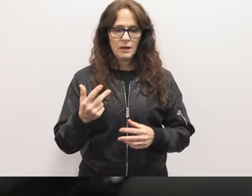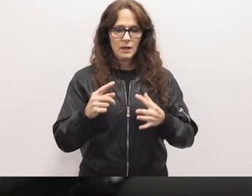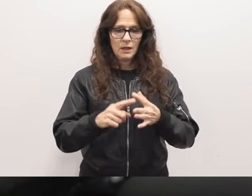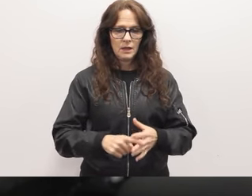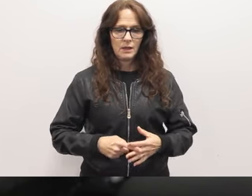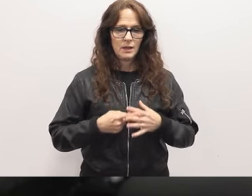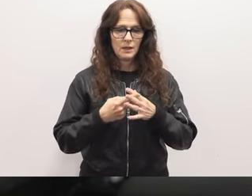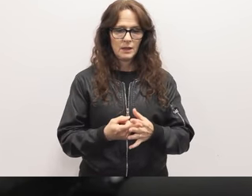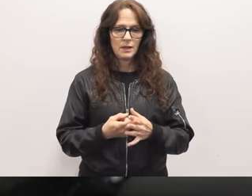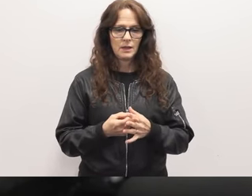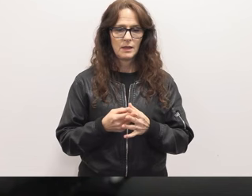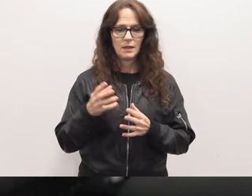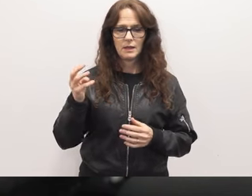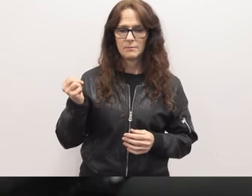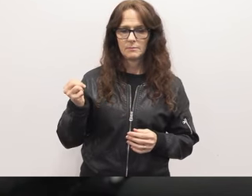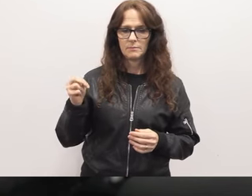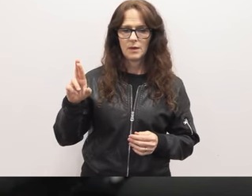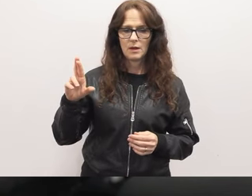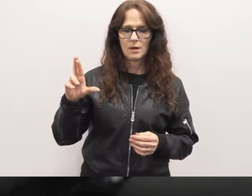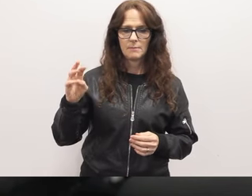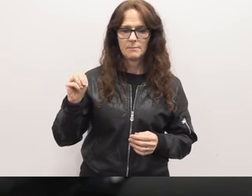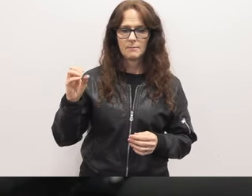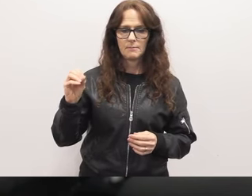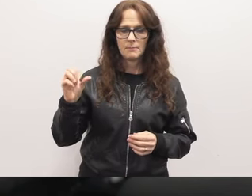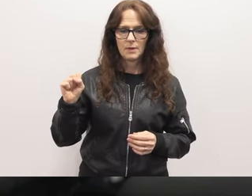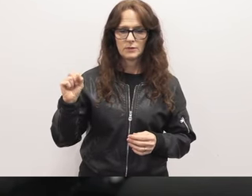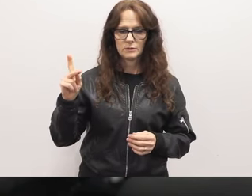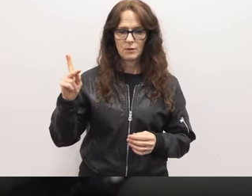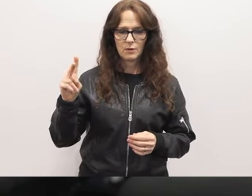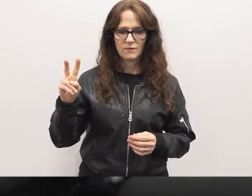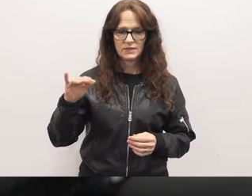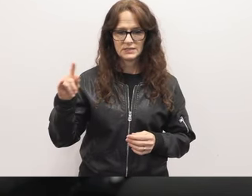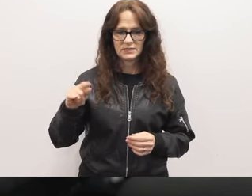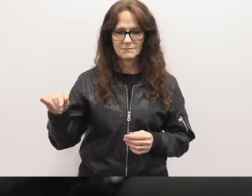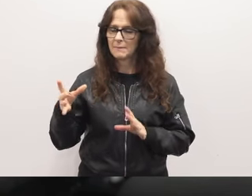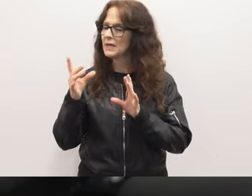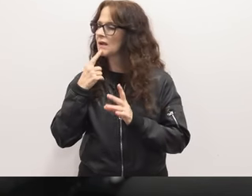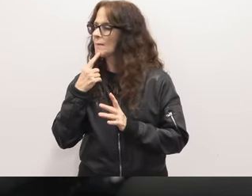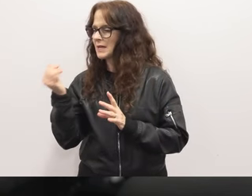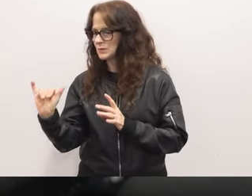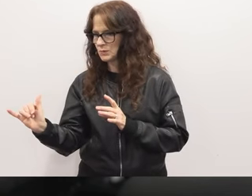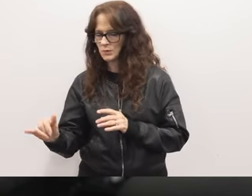may want to comment additionally. So looking at the percentage of students